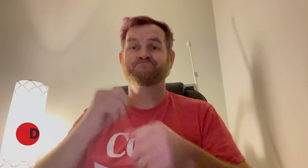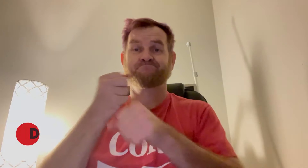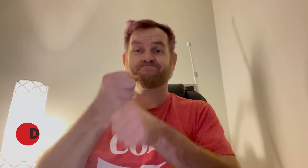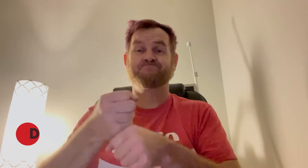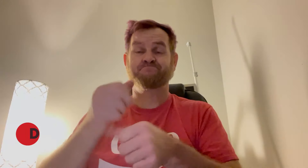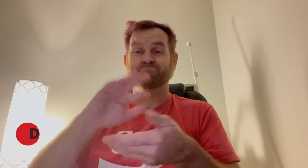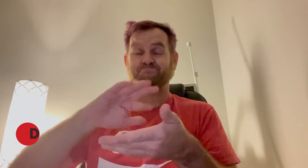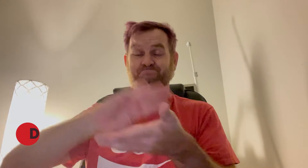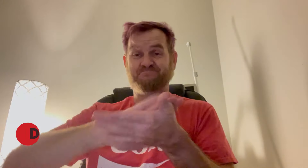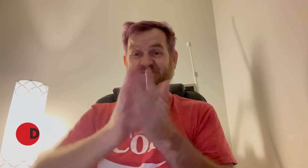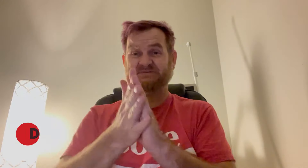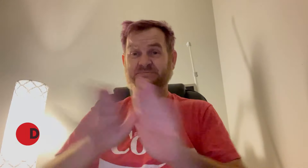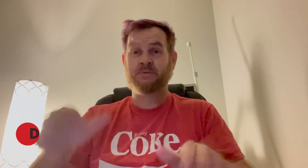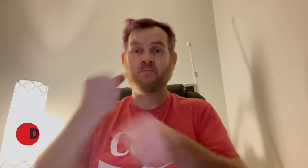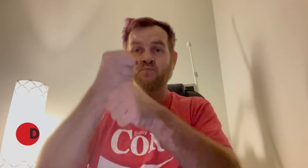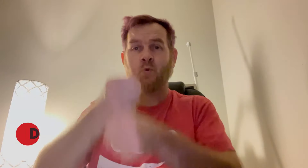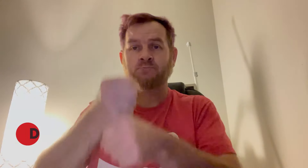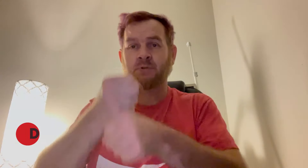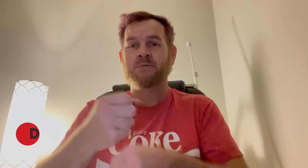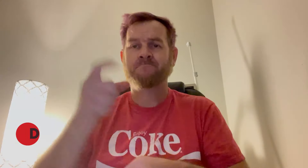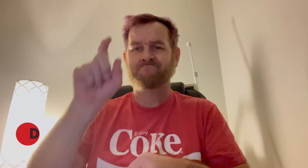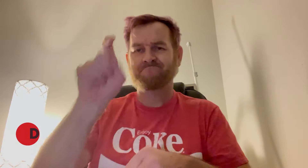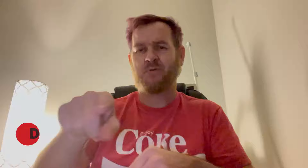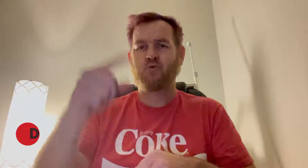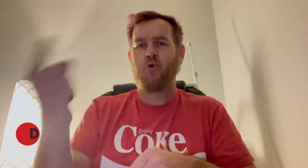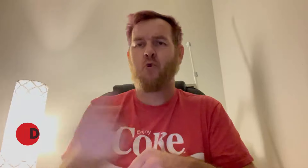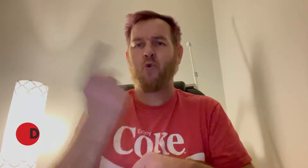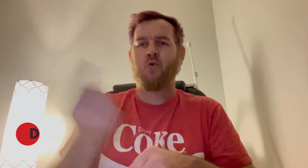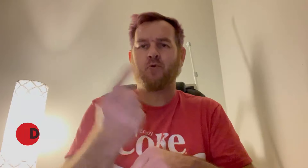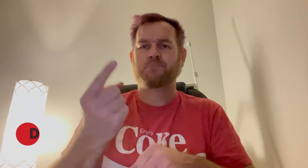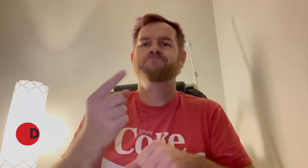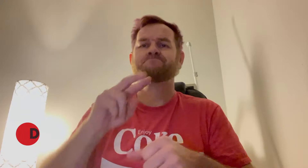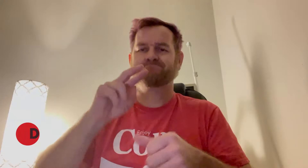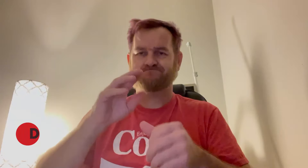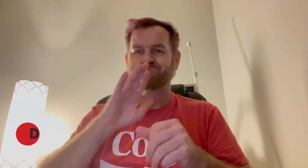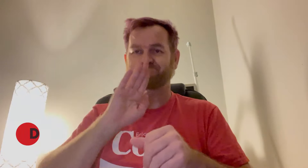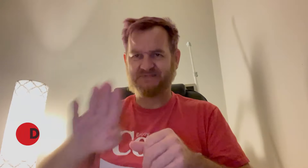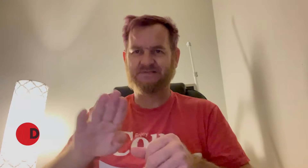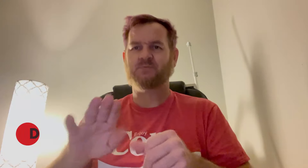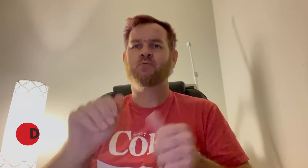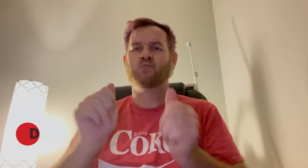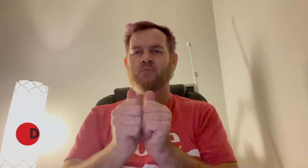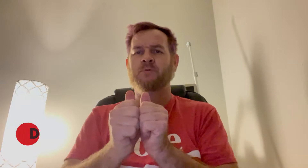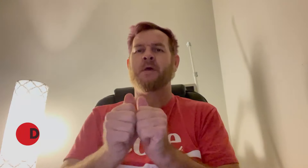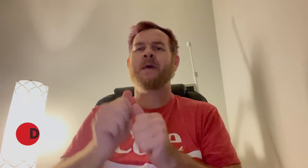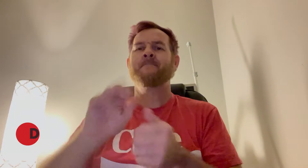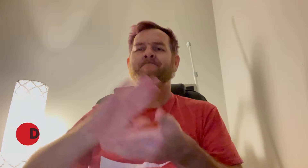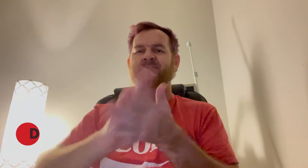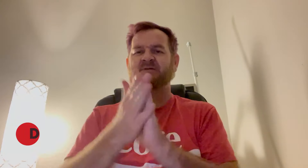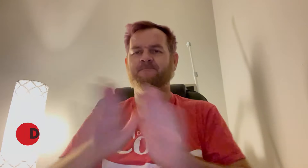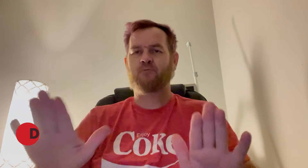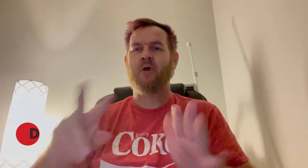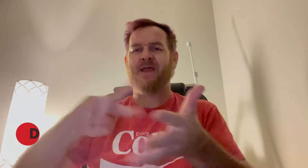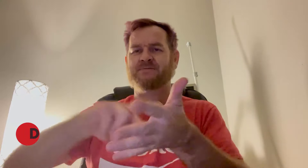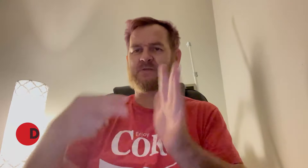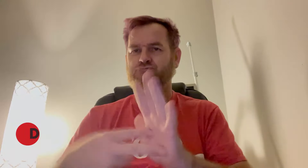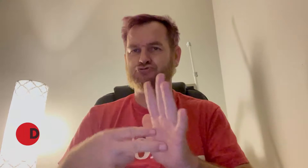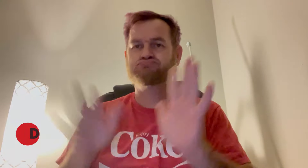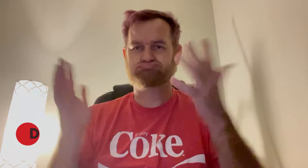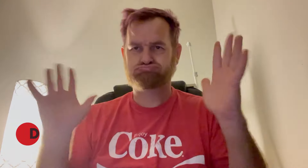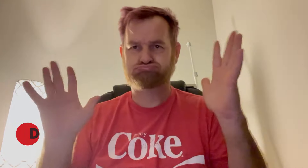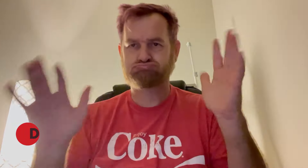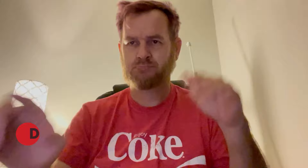Peaceful protests must always be with peaceful intentions.